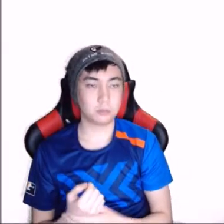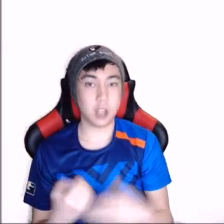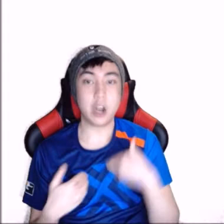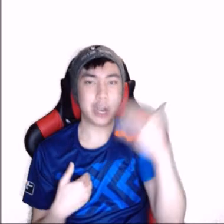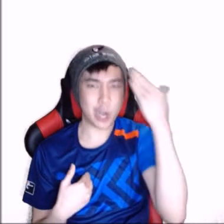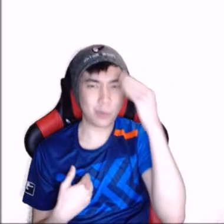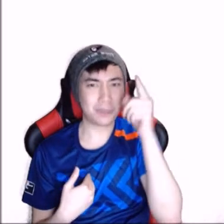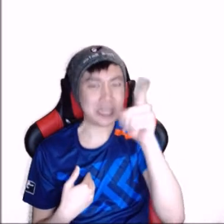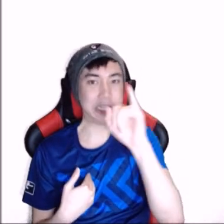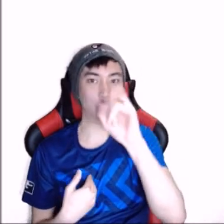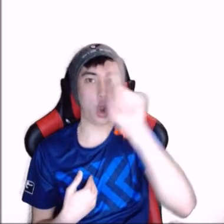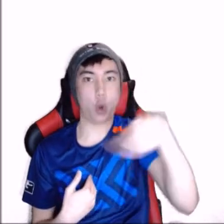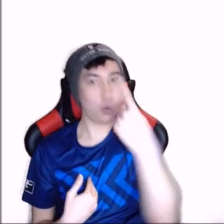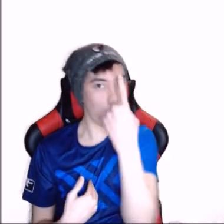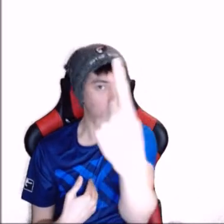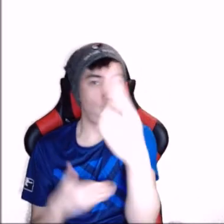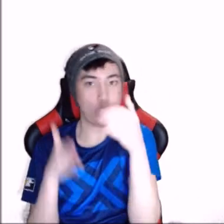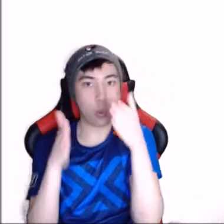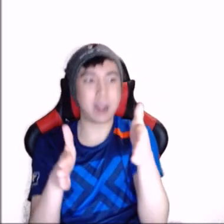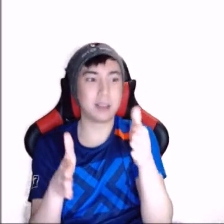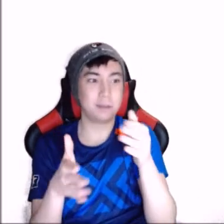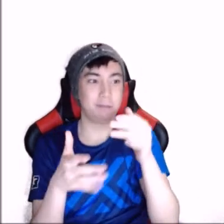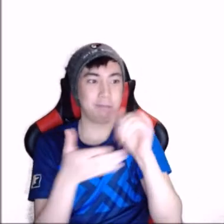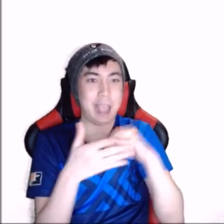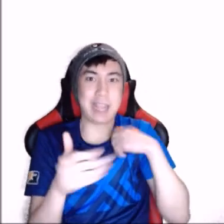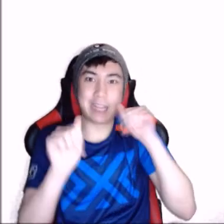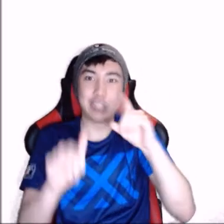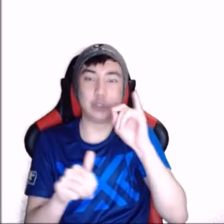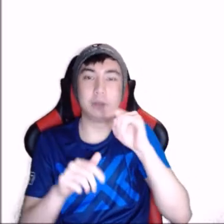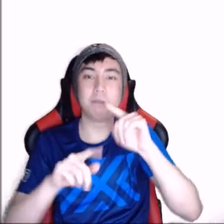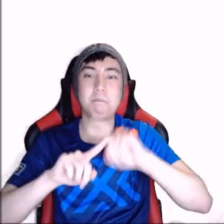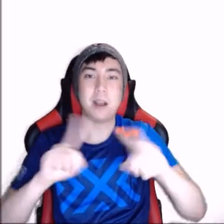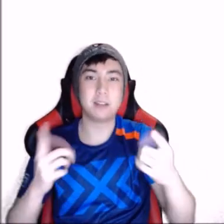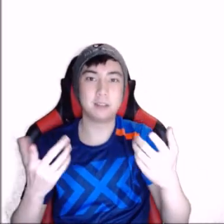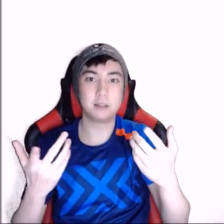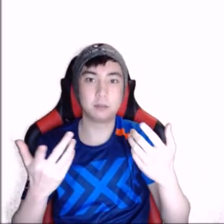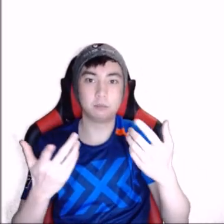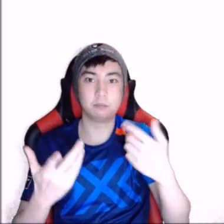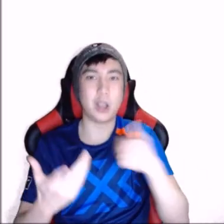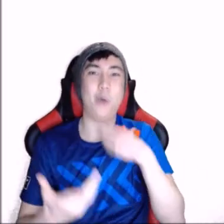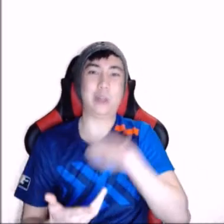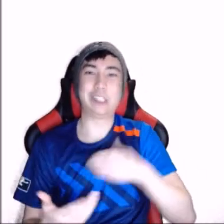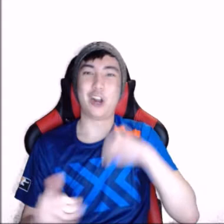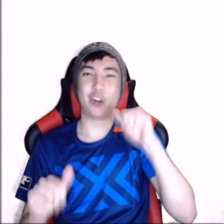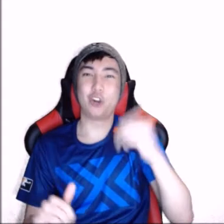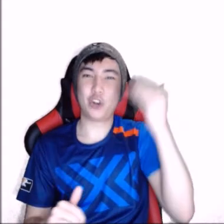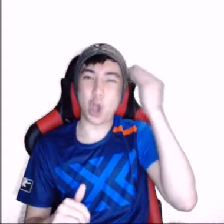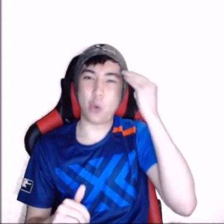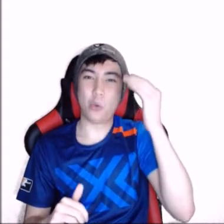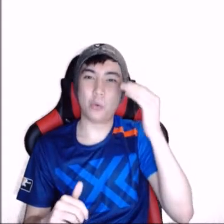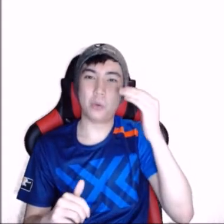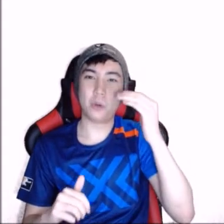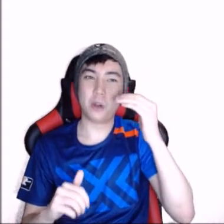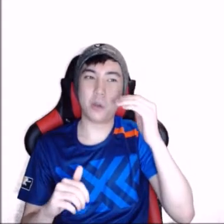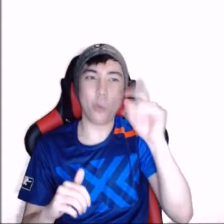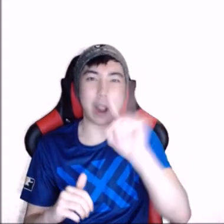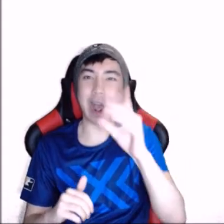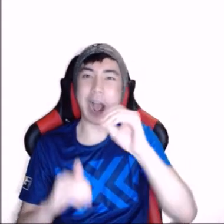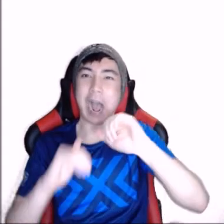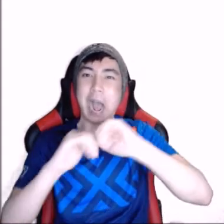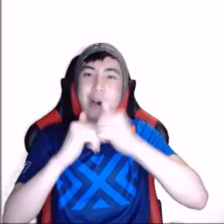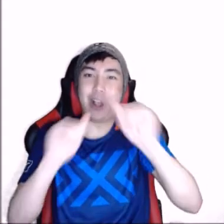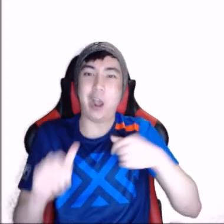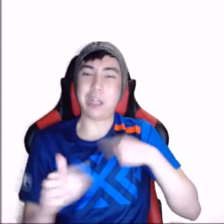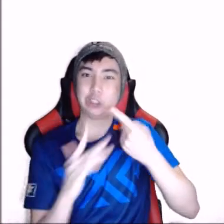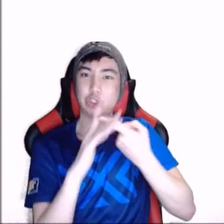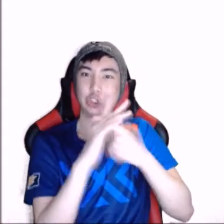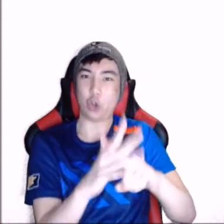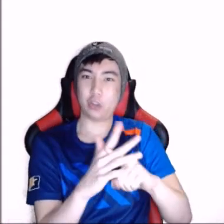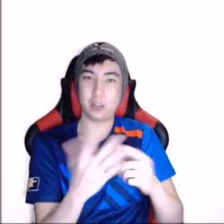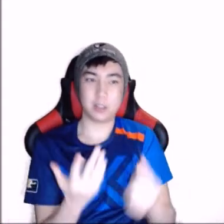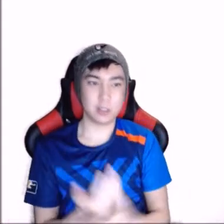I know there is only one way that I can do it, but I wish I knew how, and where I could start